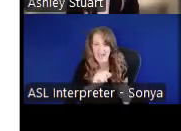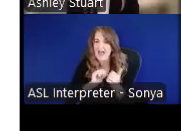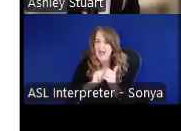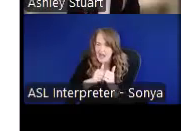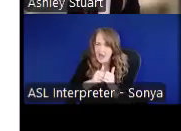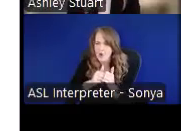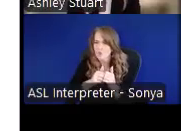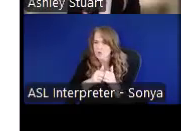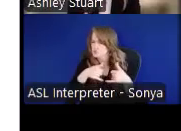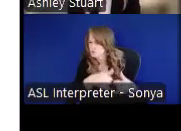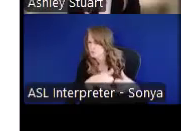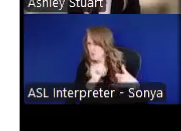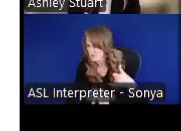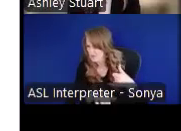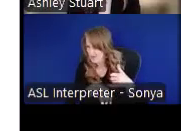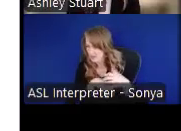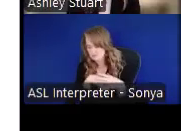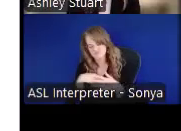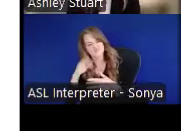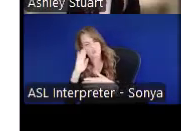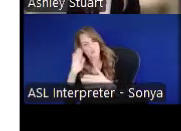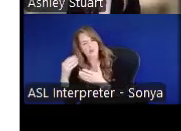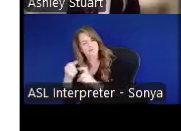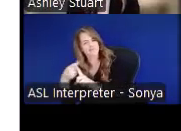we'll talk about that here a little bit more in depth in a minute